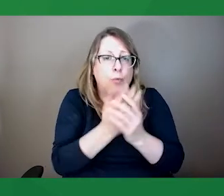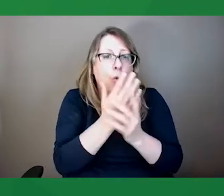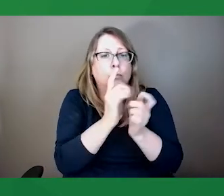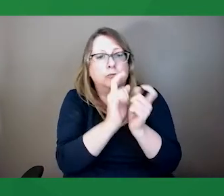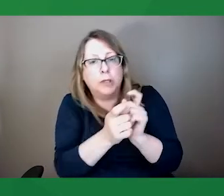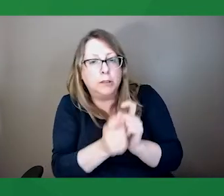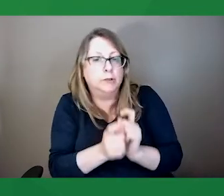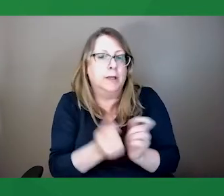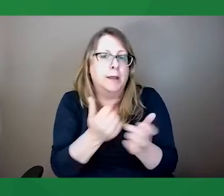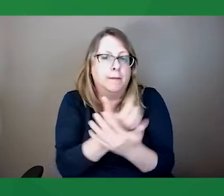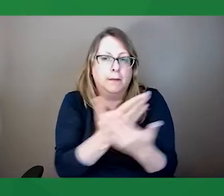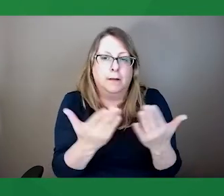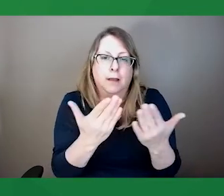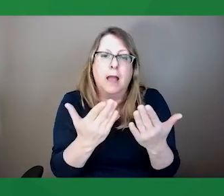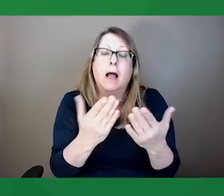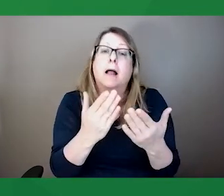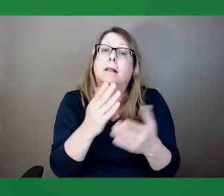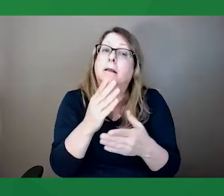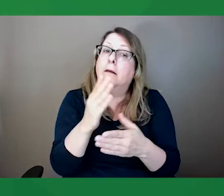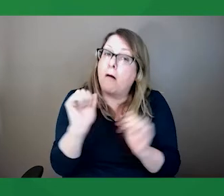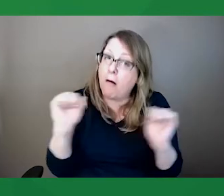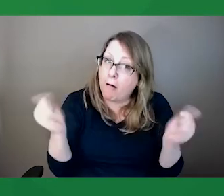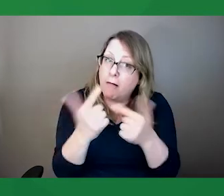And then people in the organization are going to benefit from it.